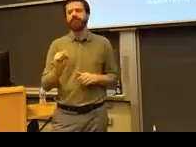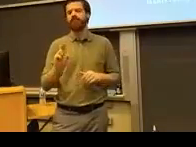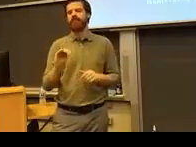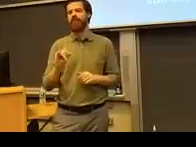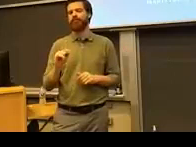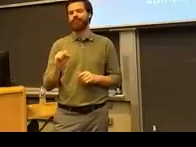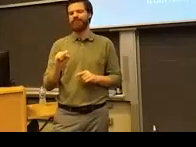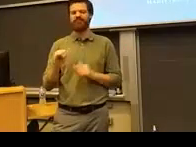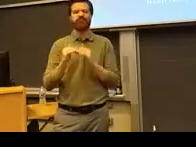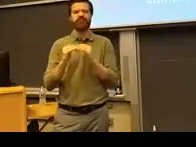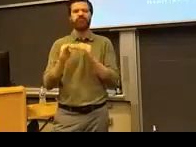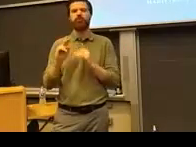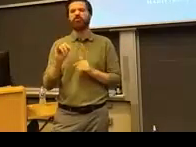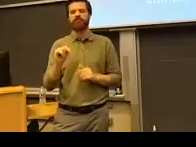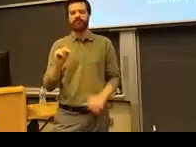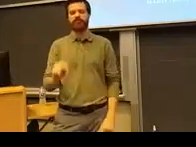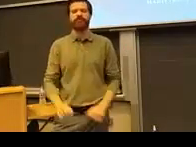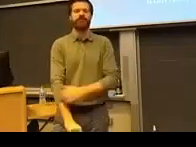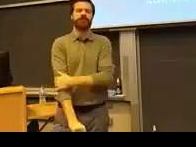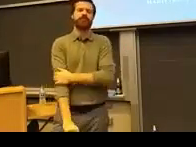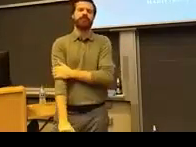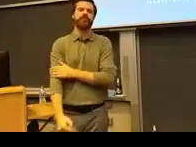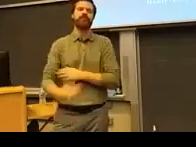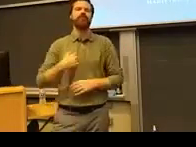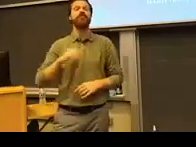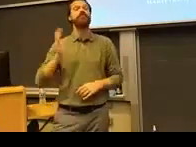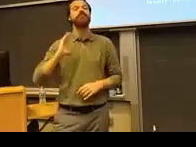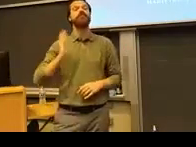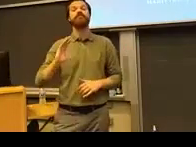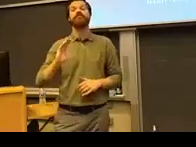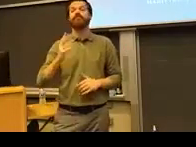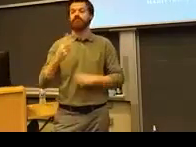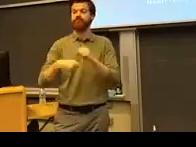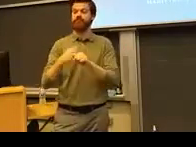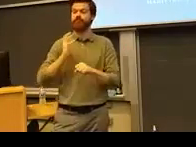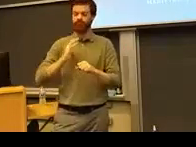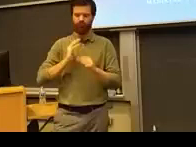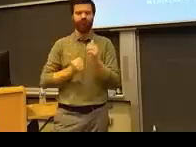and uh at that time we described mostly the development and building of the unit